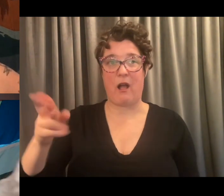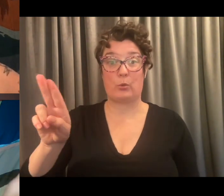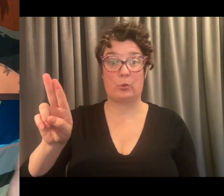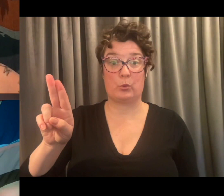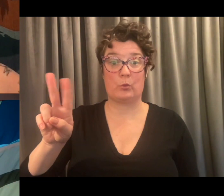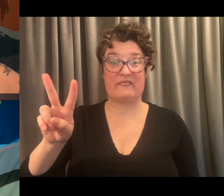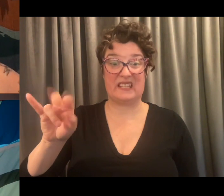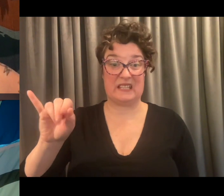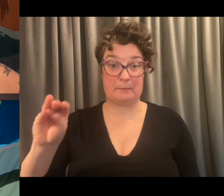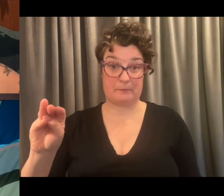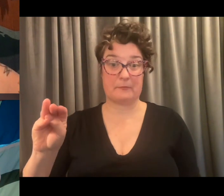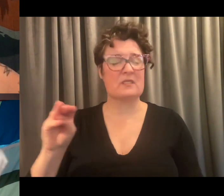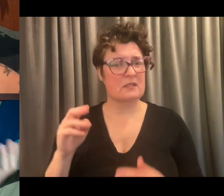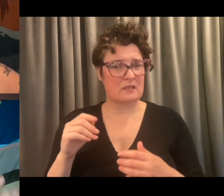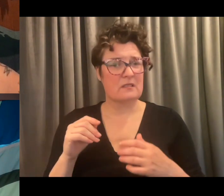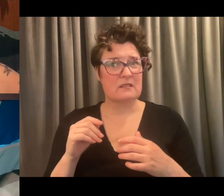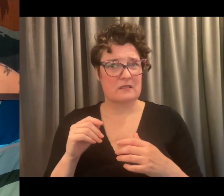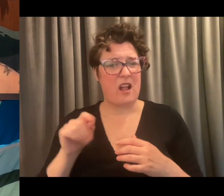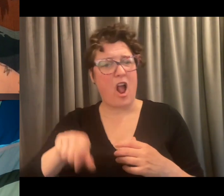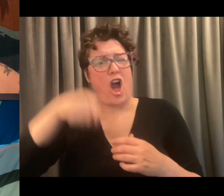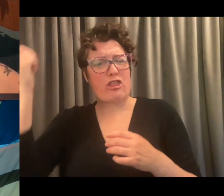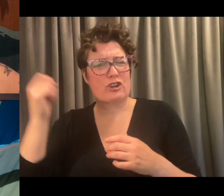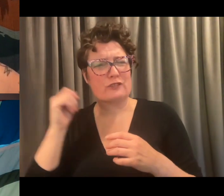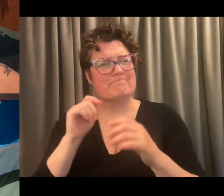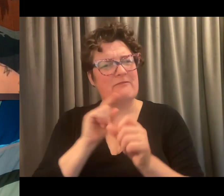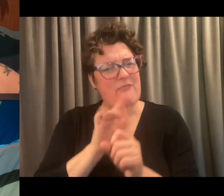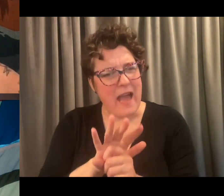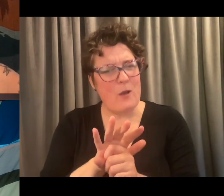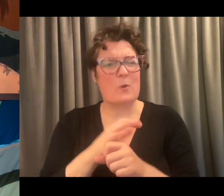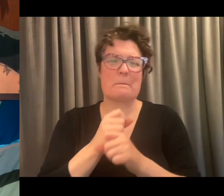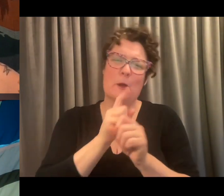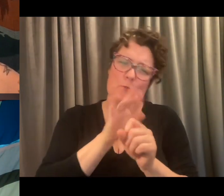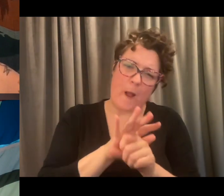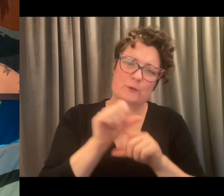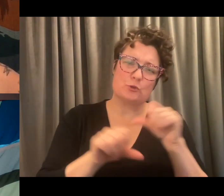know, kind of like vows or making promises to each other that's more egalitarian and